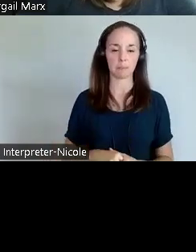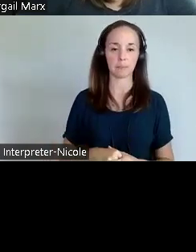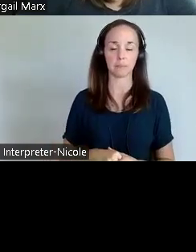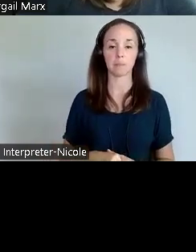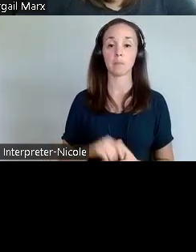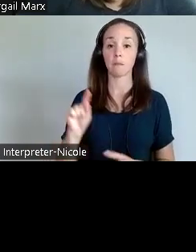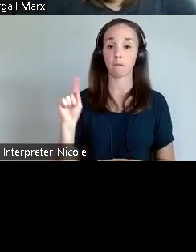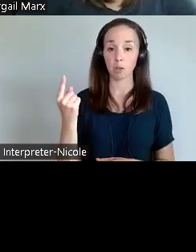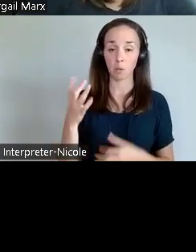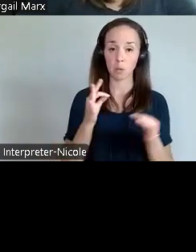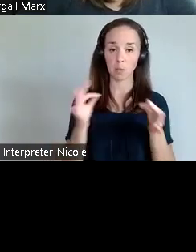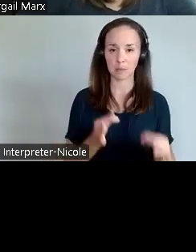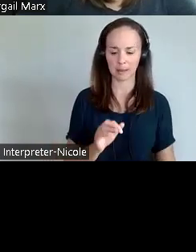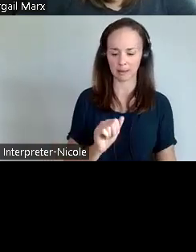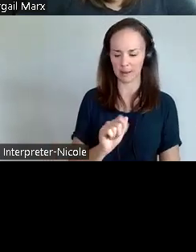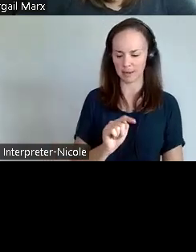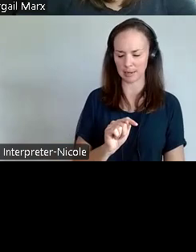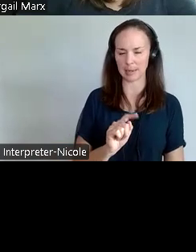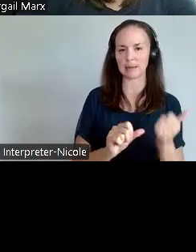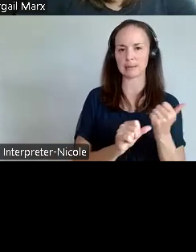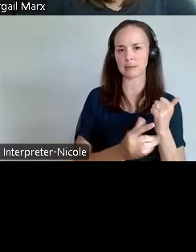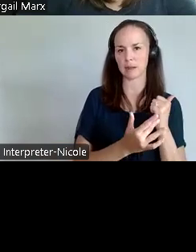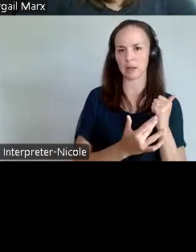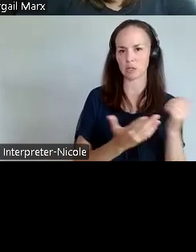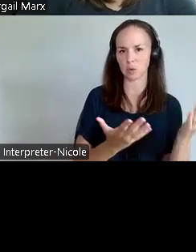what is assistive technology and AAC, and we're going to try to keep this a little